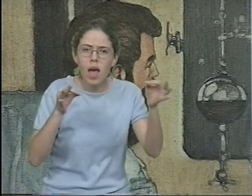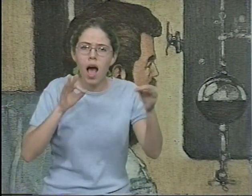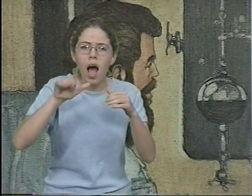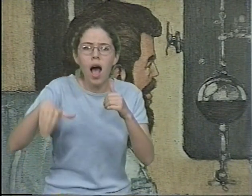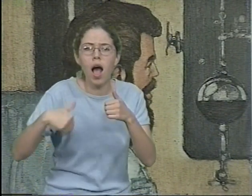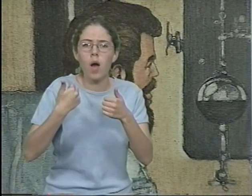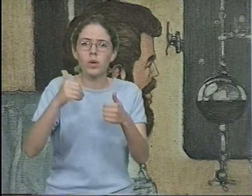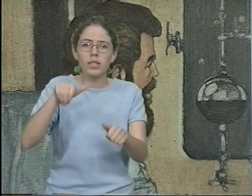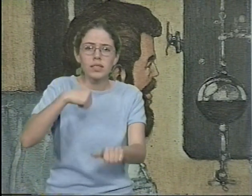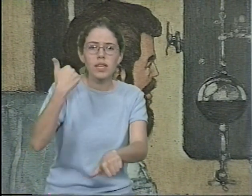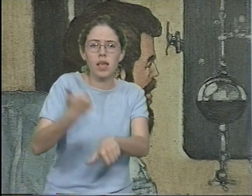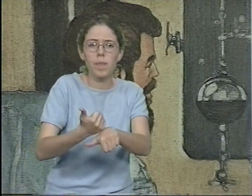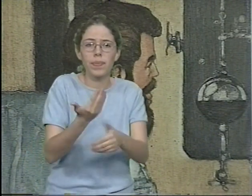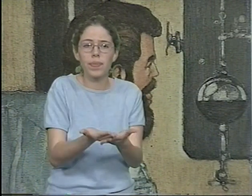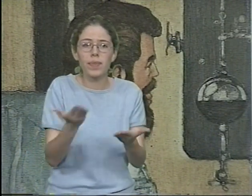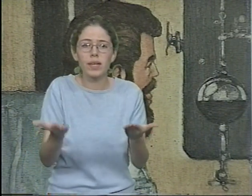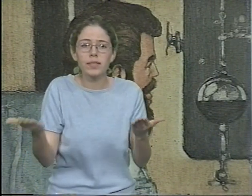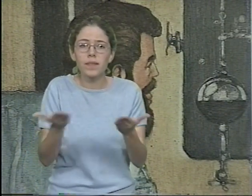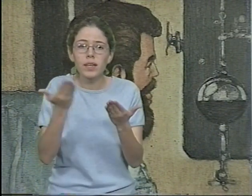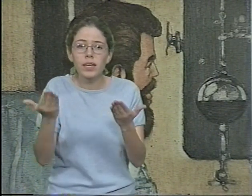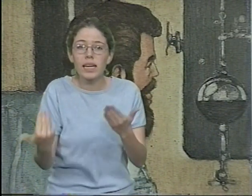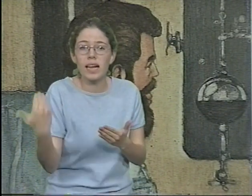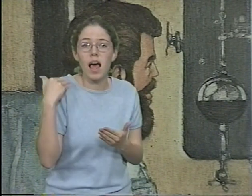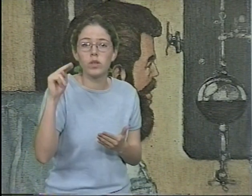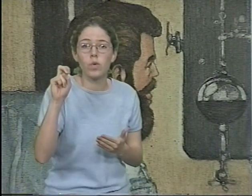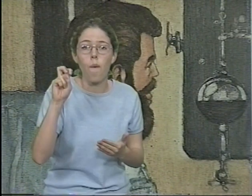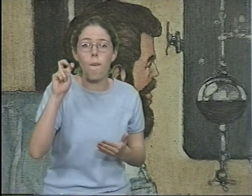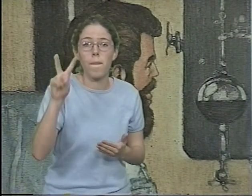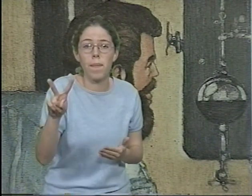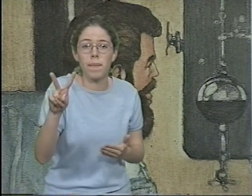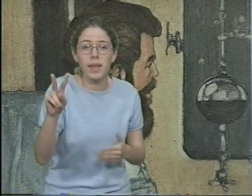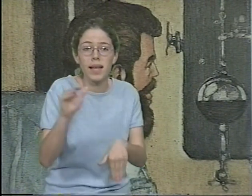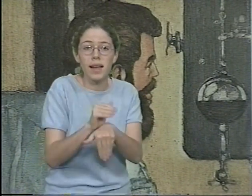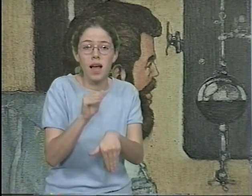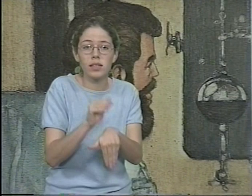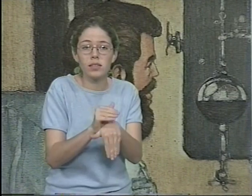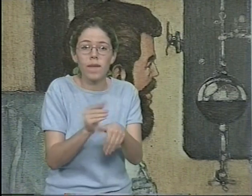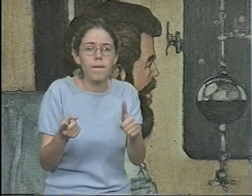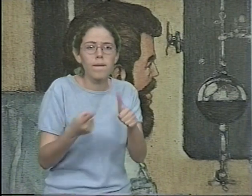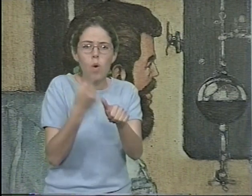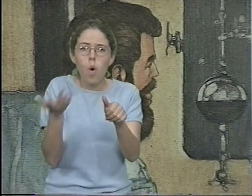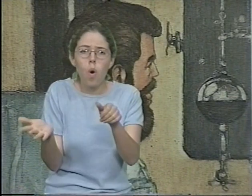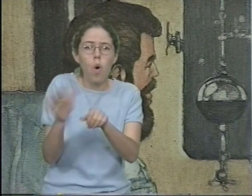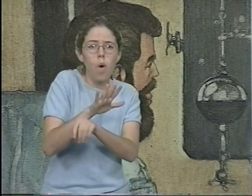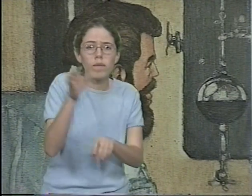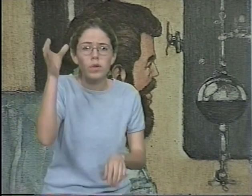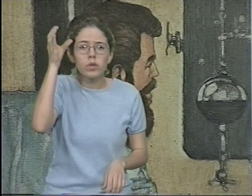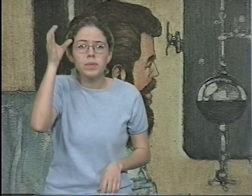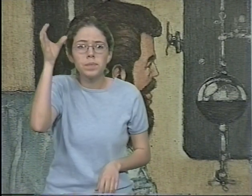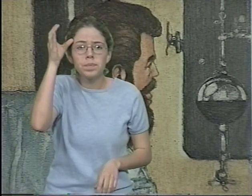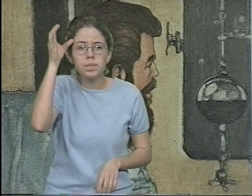black paper so that no light could escape from it. Then he connected the tube to electricity.